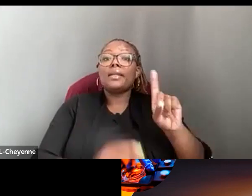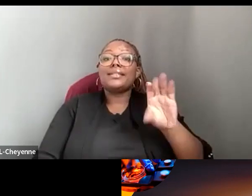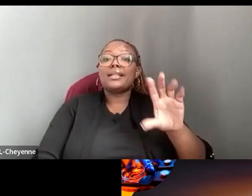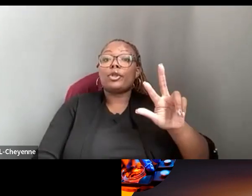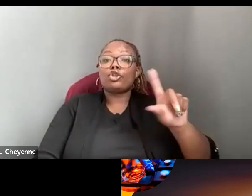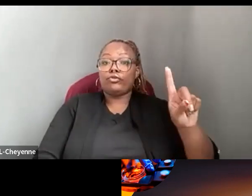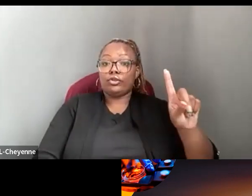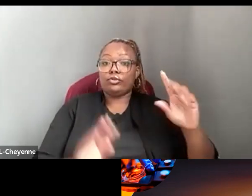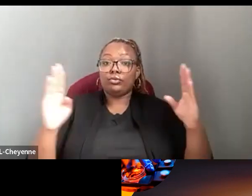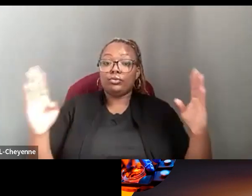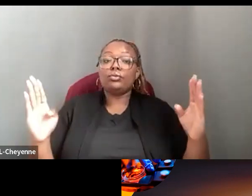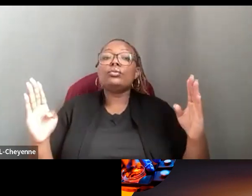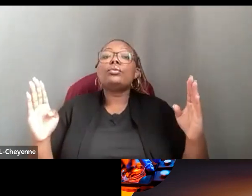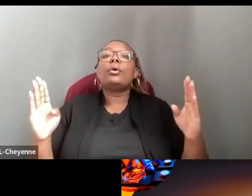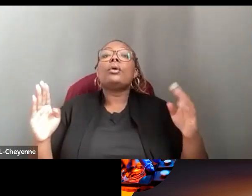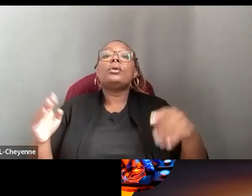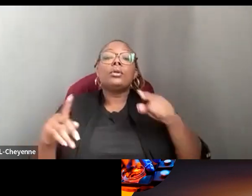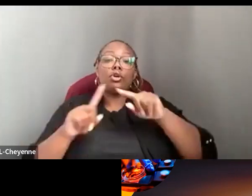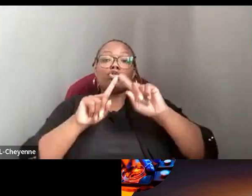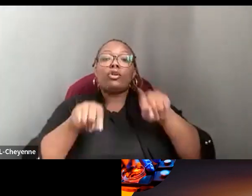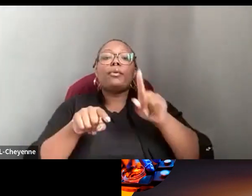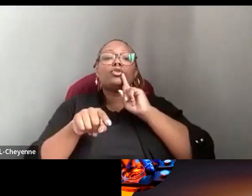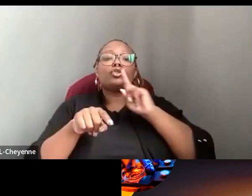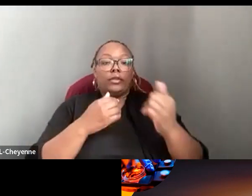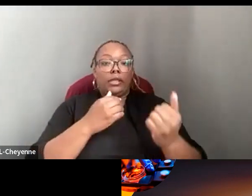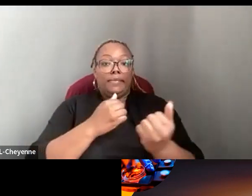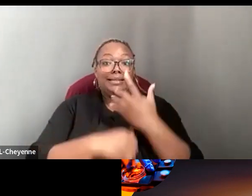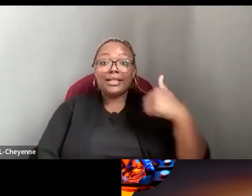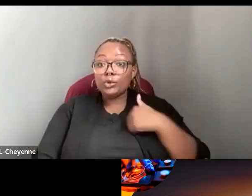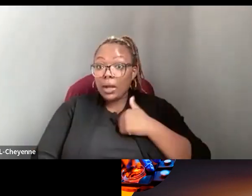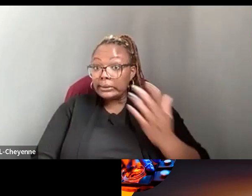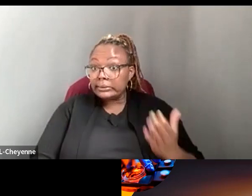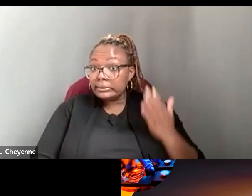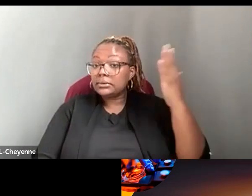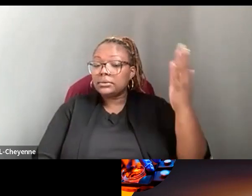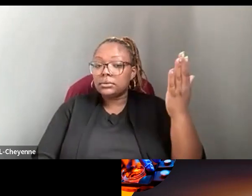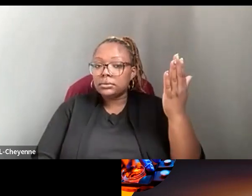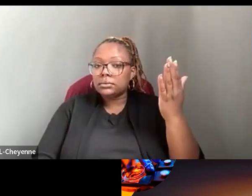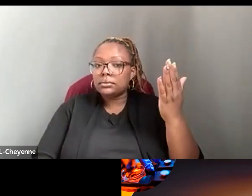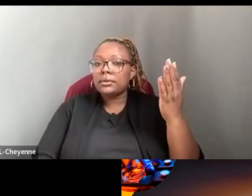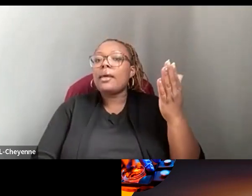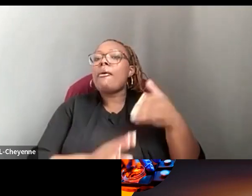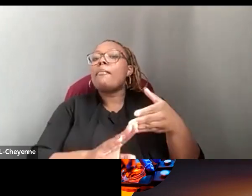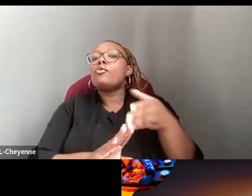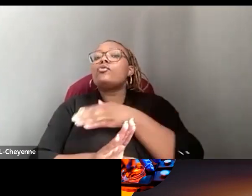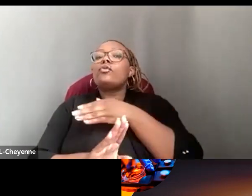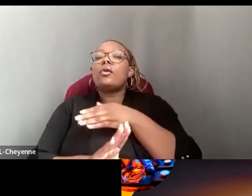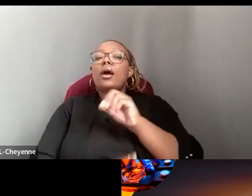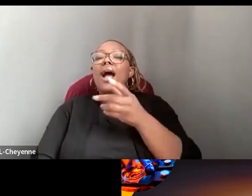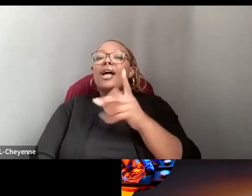So those reports should really be coming in before October to be --